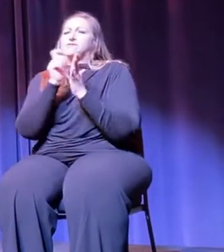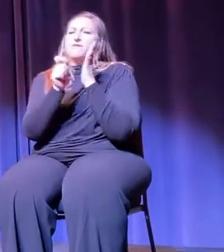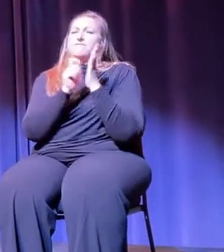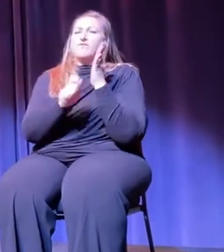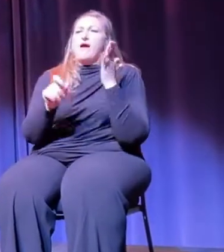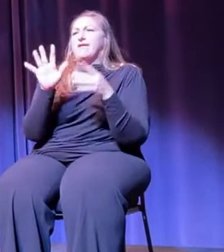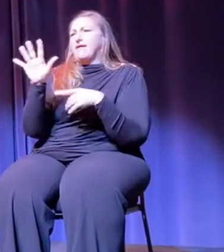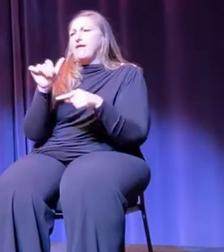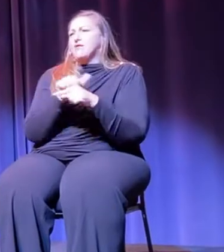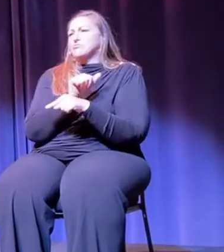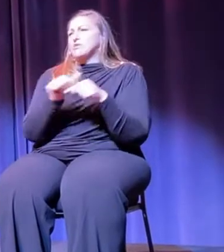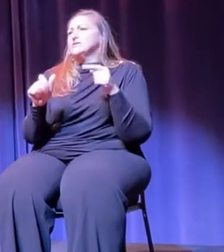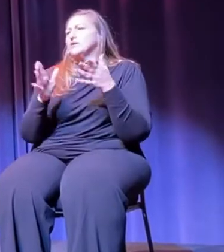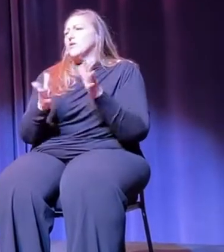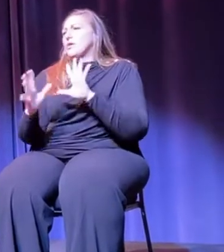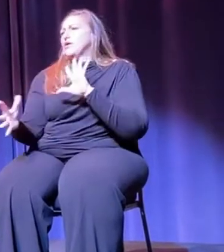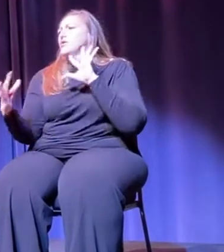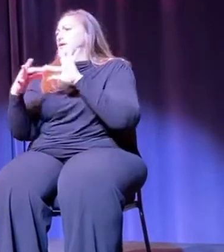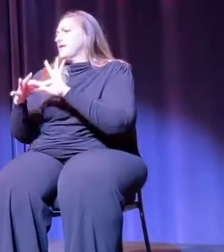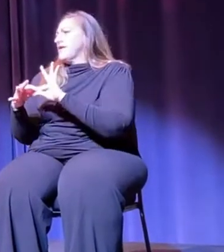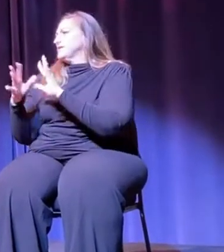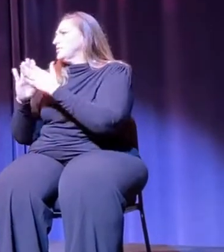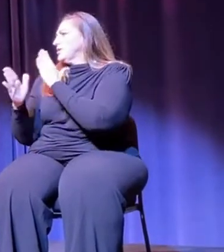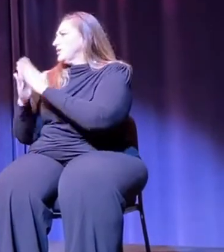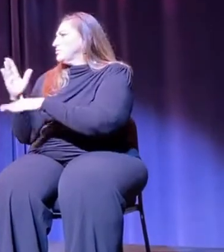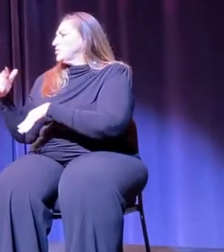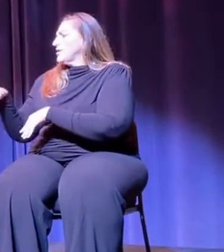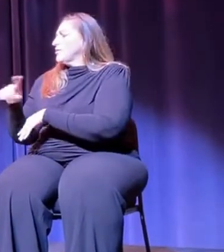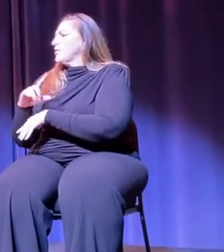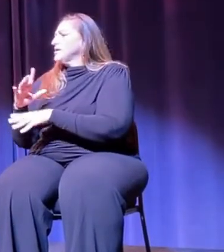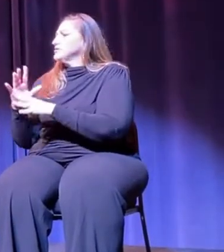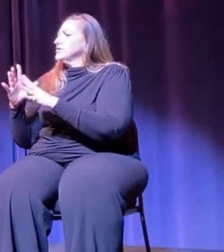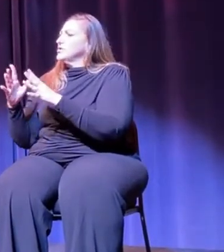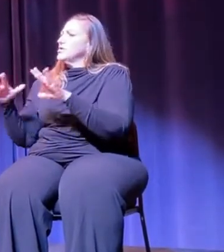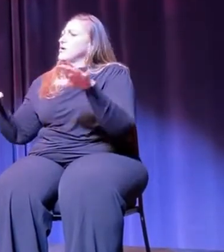but also the ways you connect with community, the ways you connect with collective?